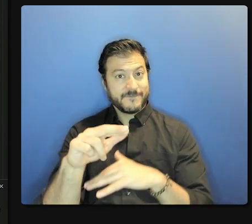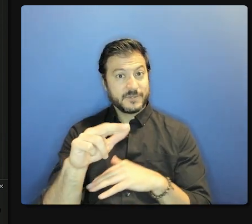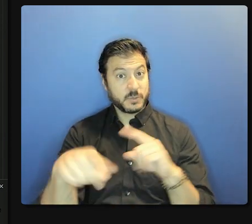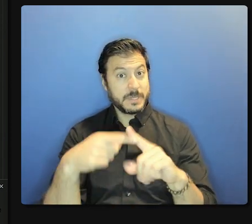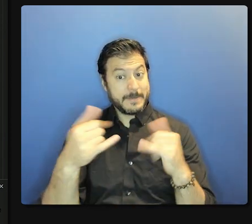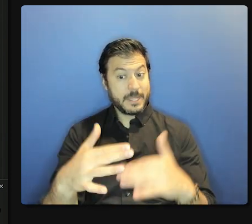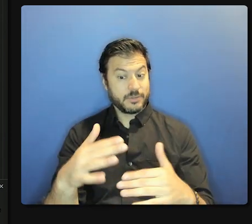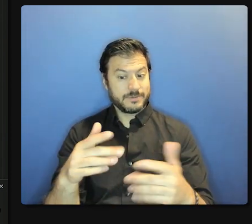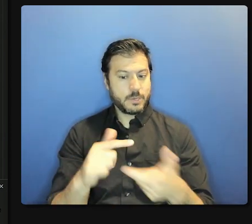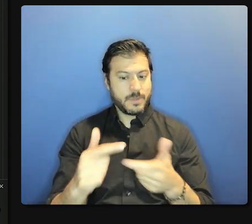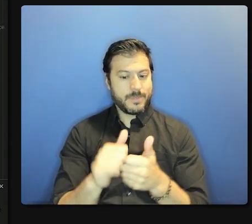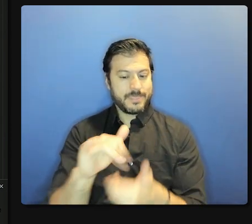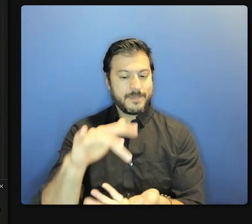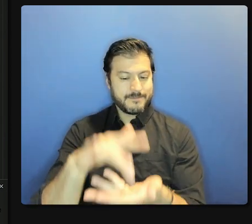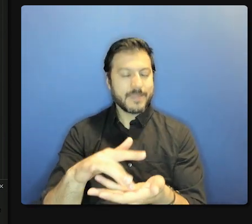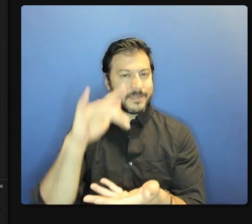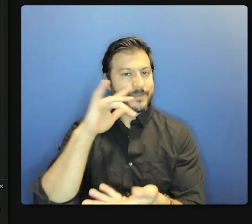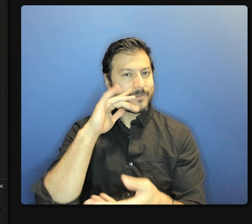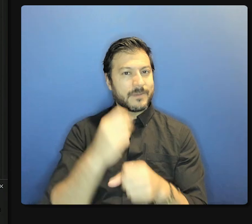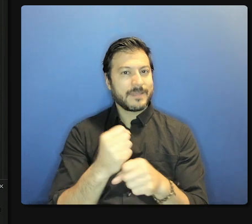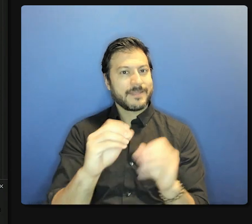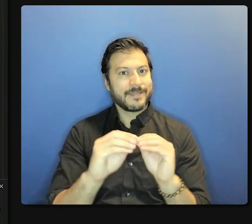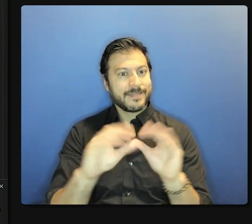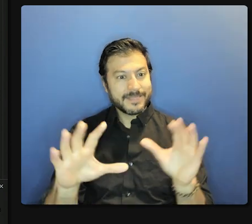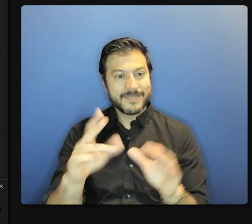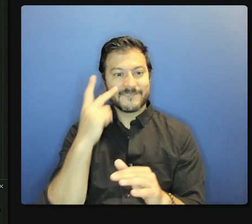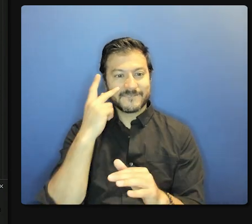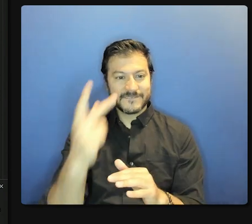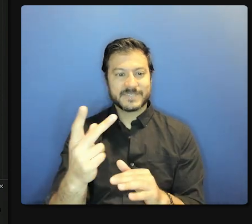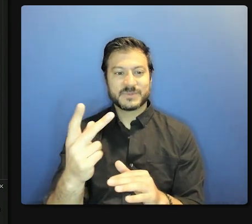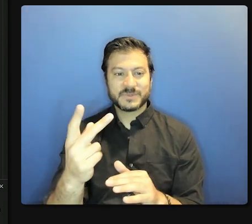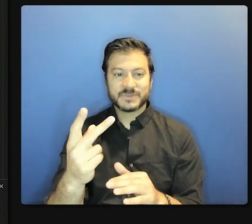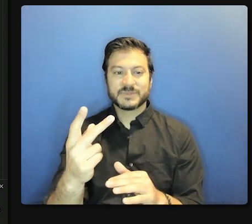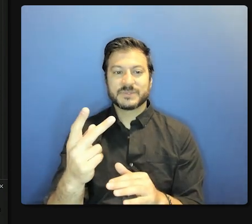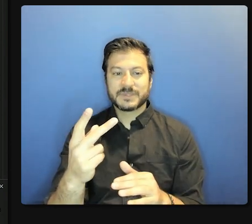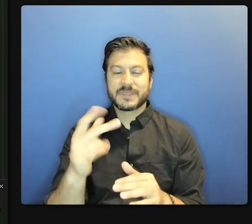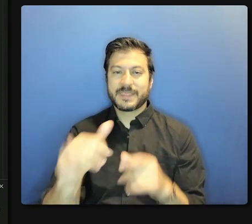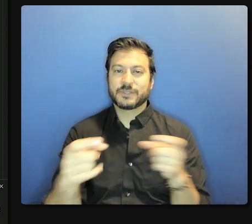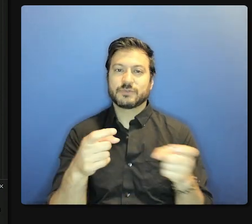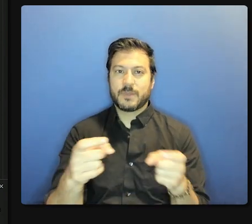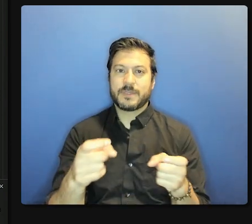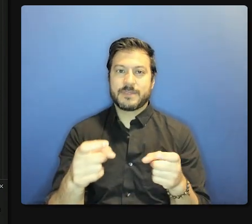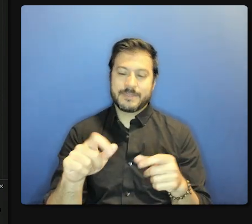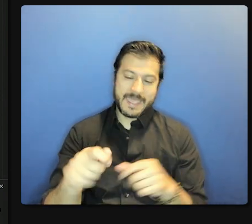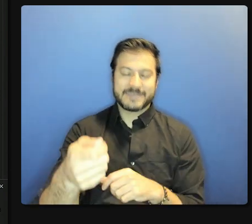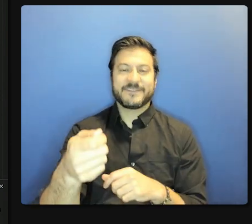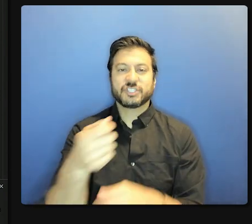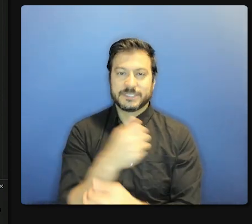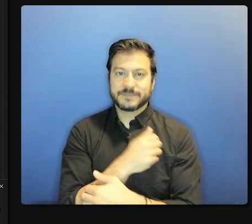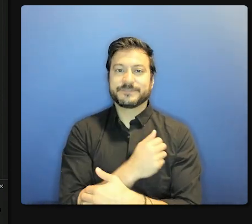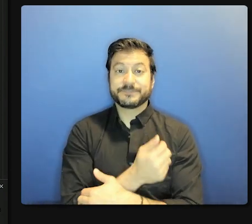When a player interacts with this button they'll receive a clear visual indication of the control's activation.